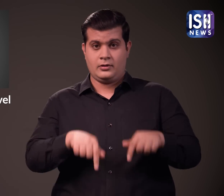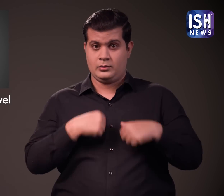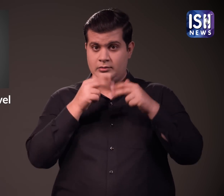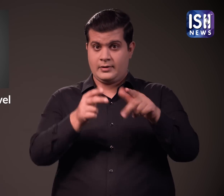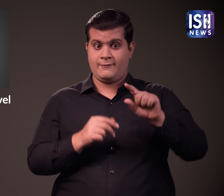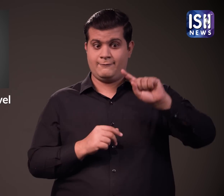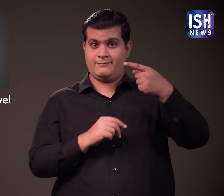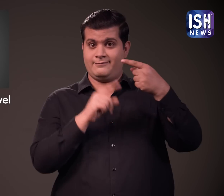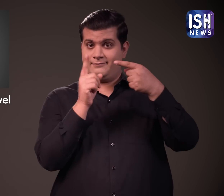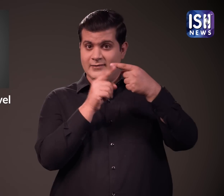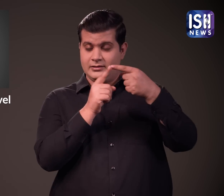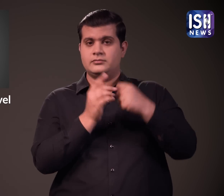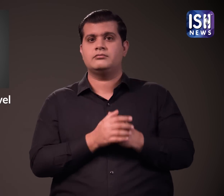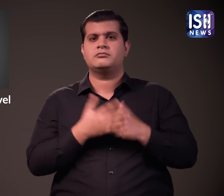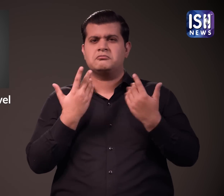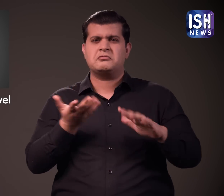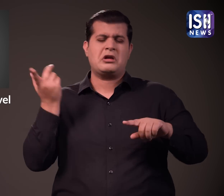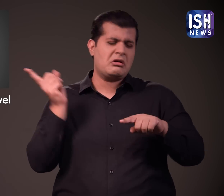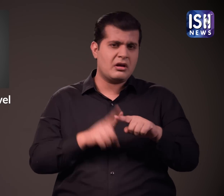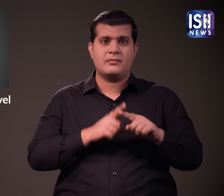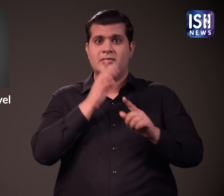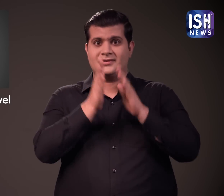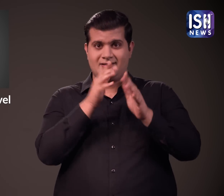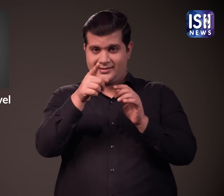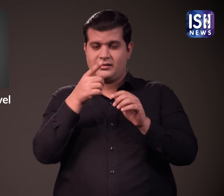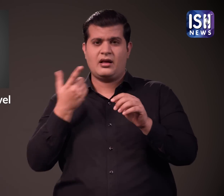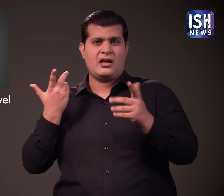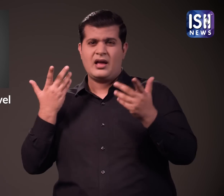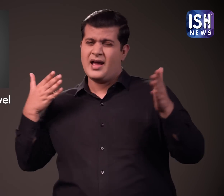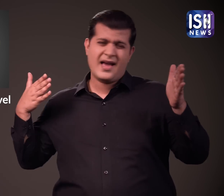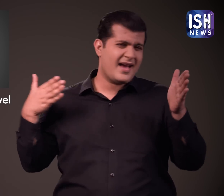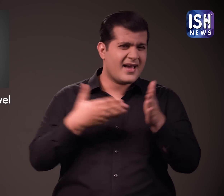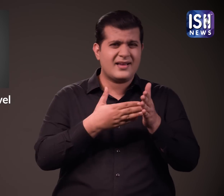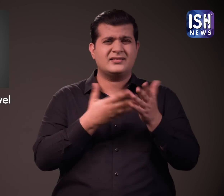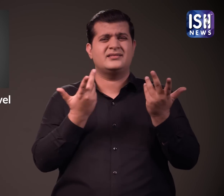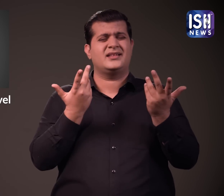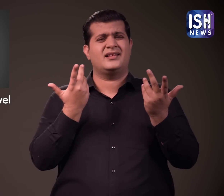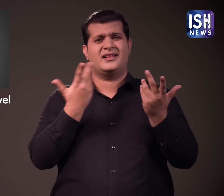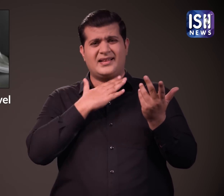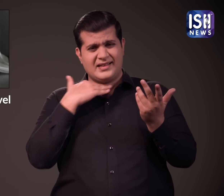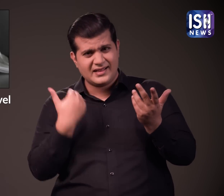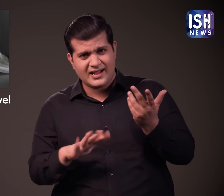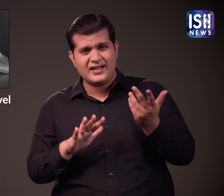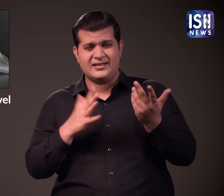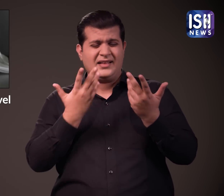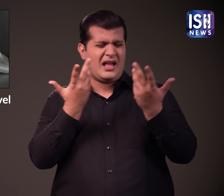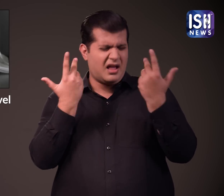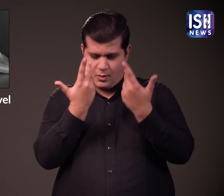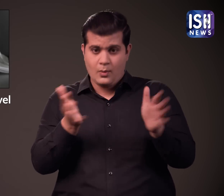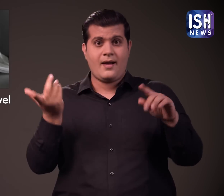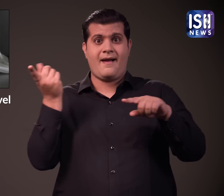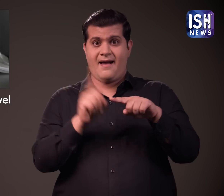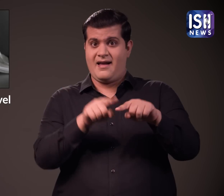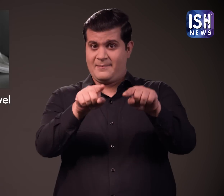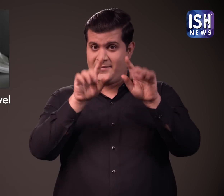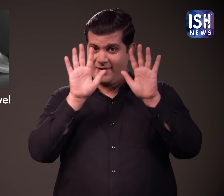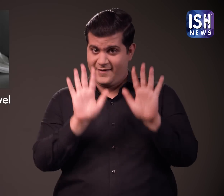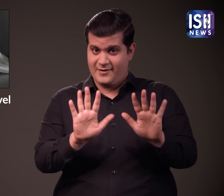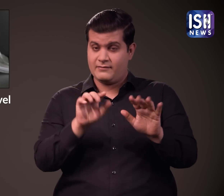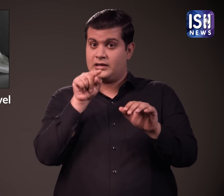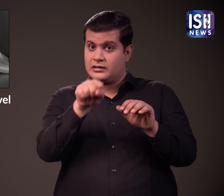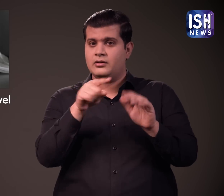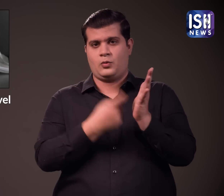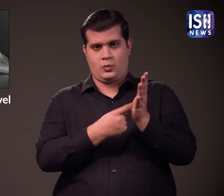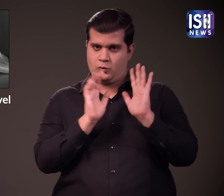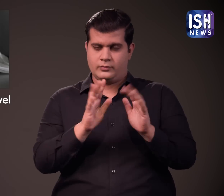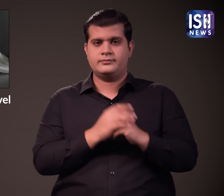(4.1) I will now tell you about insurance claim if the insured person dies during the journey due to an accident.